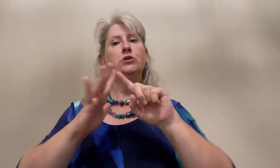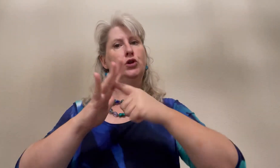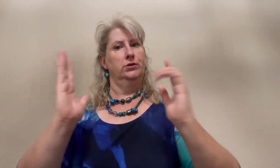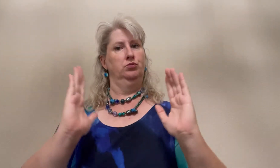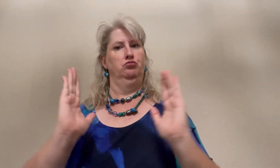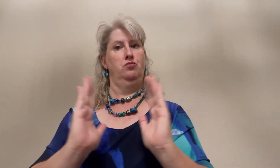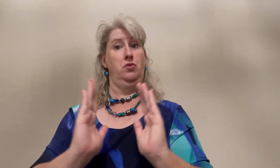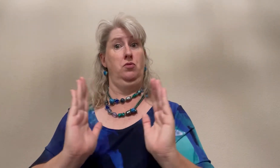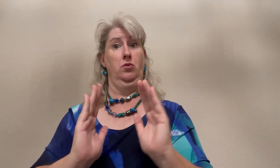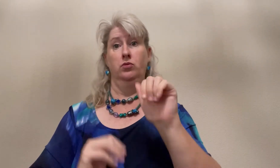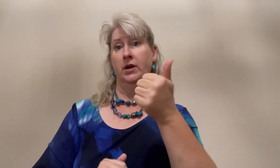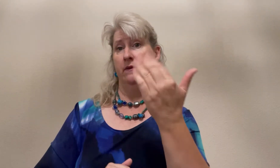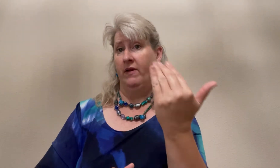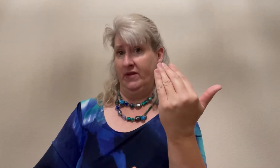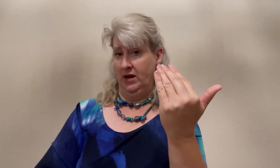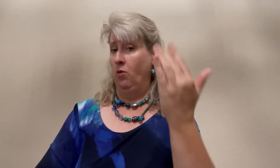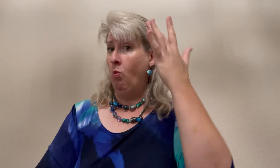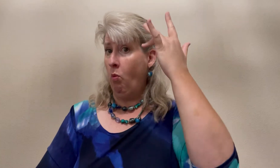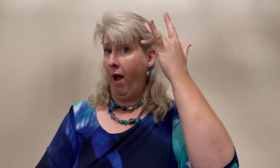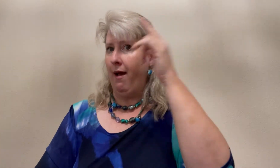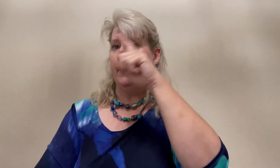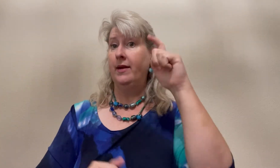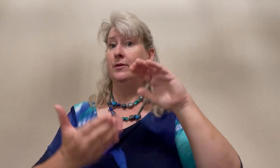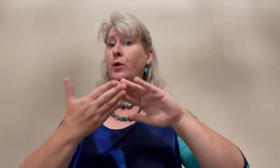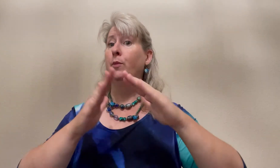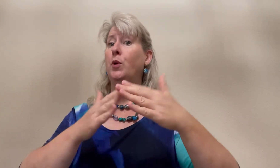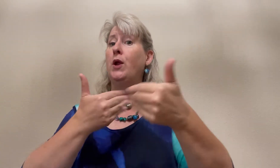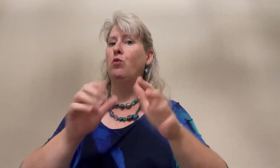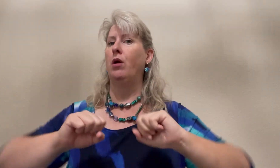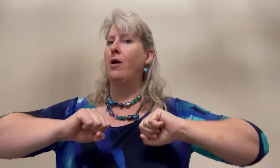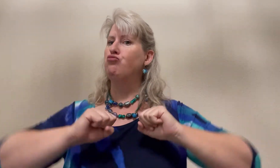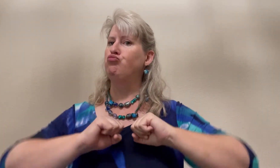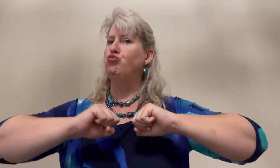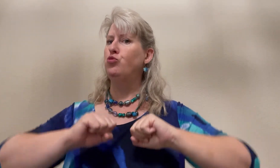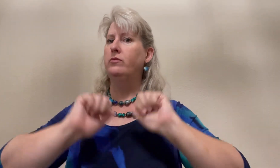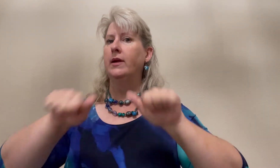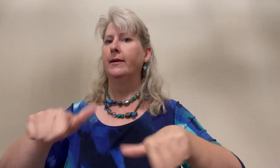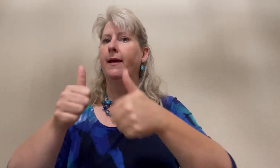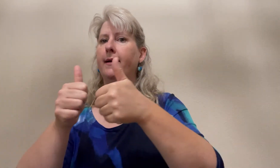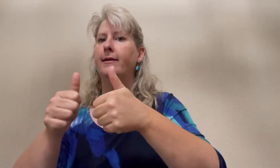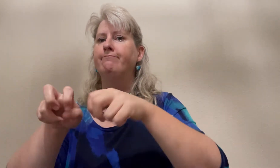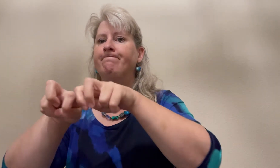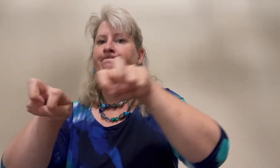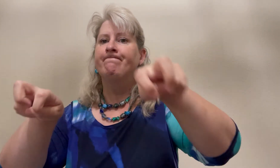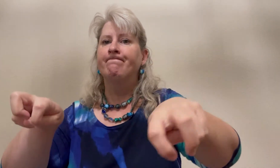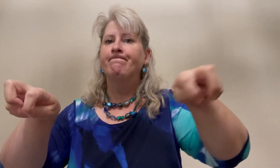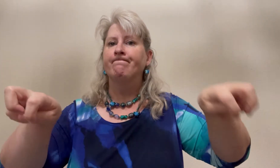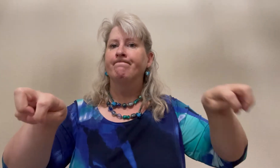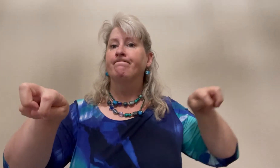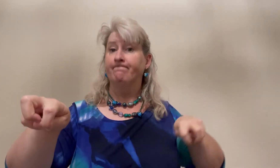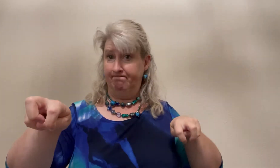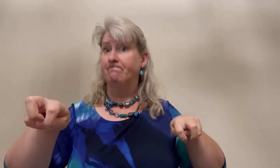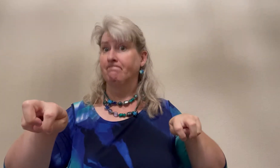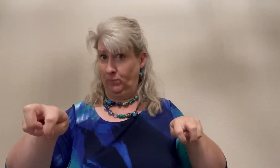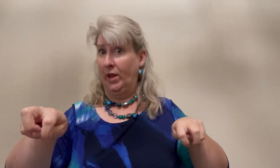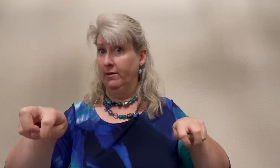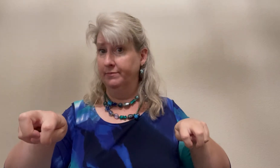We will start small, 10-15 people, because the community room is spacious and will allow us to seat people comfortably apart to keep everyone as safe as possible.